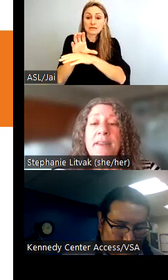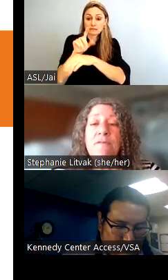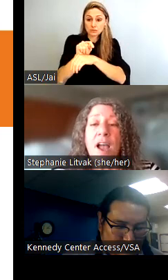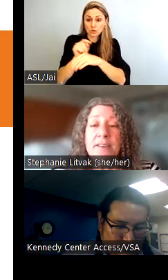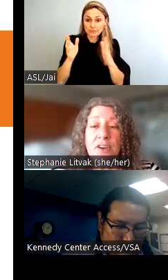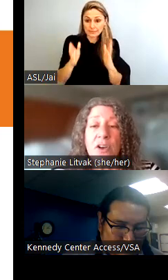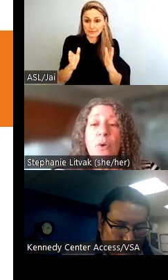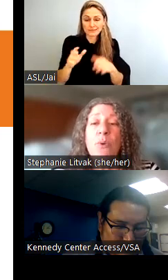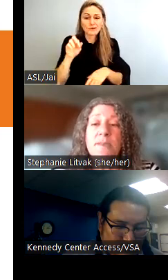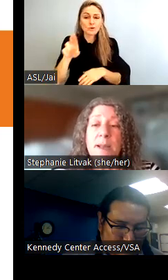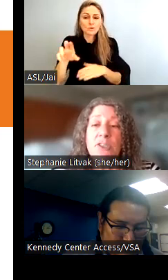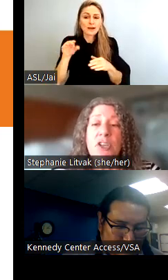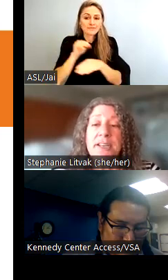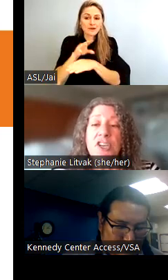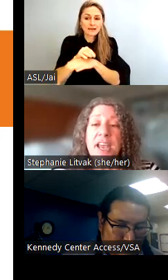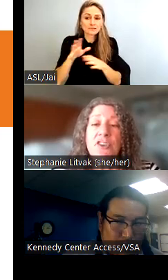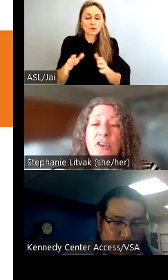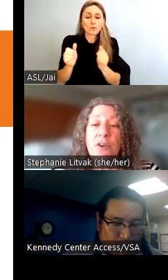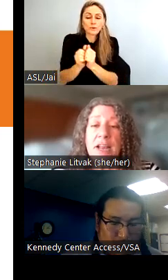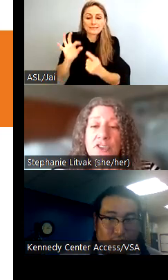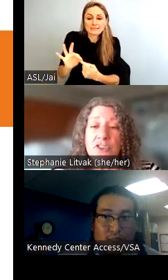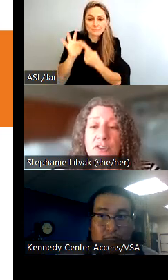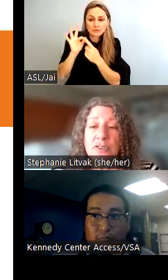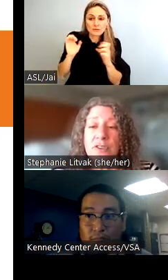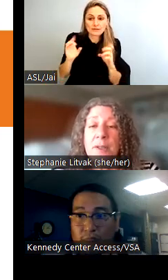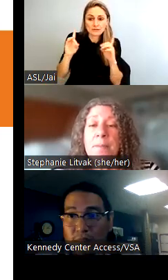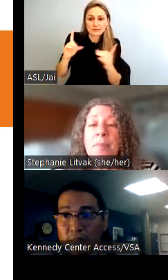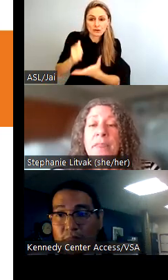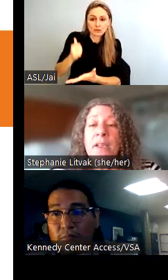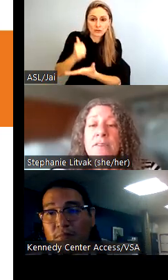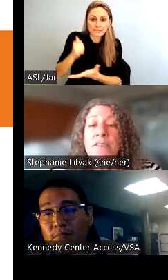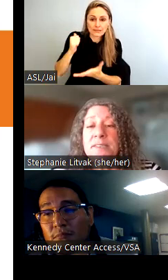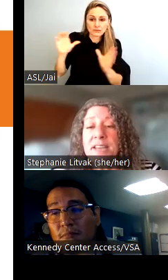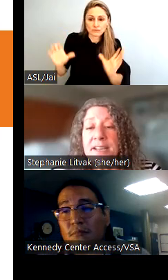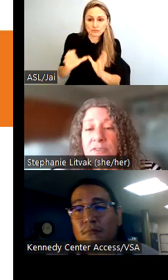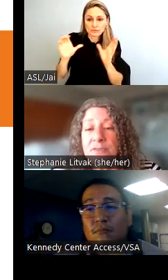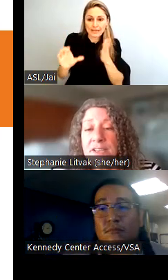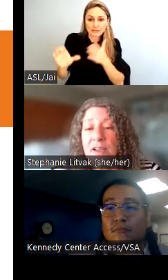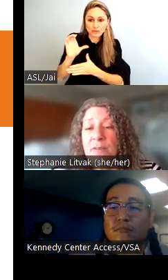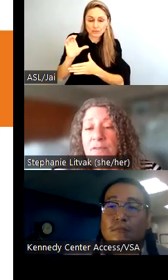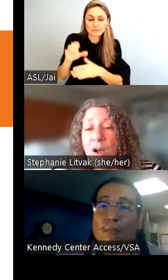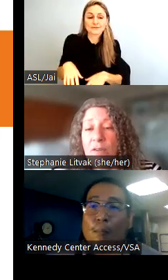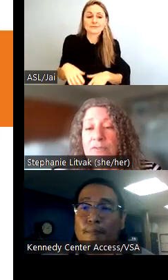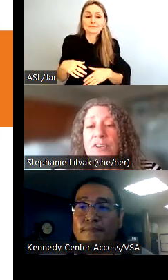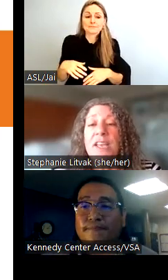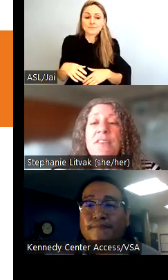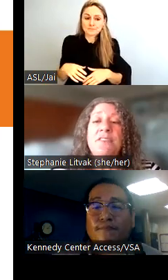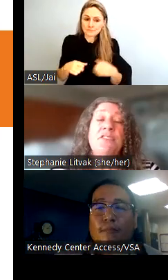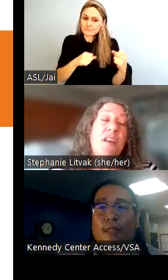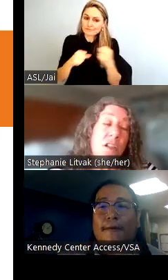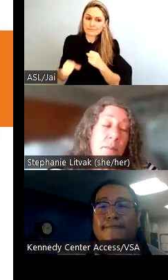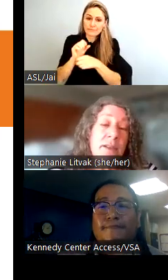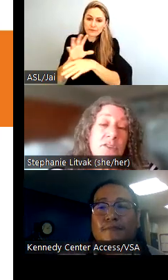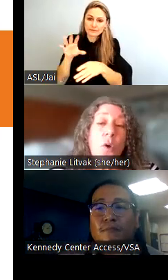an advisor with special education credentials substantively involved in the development